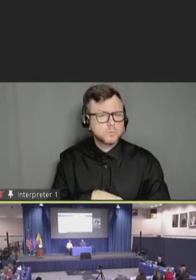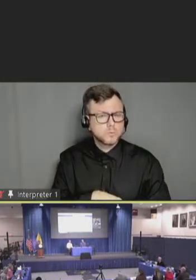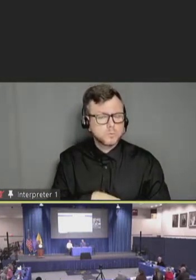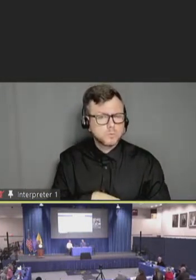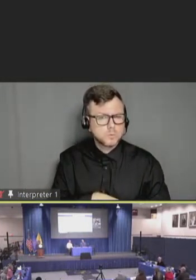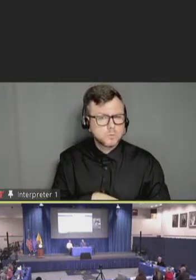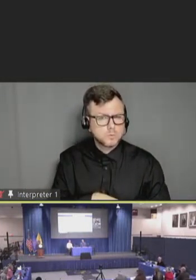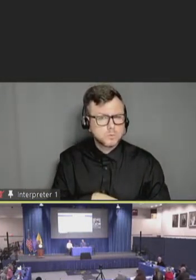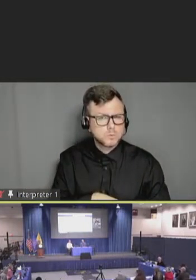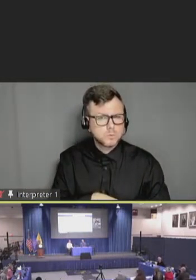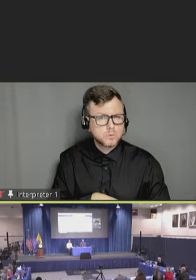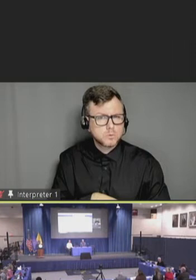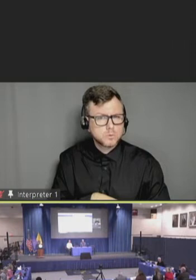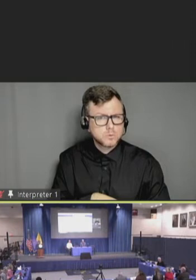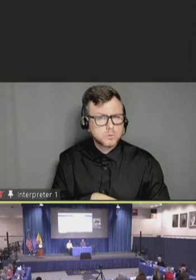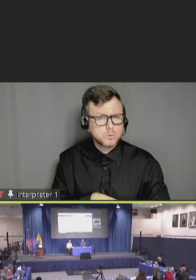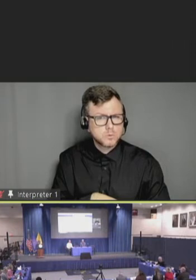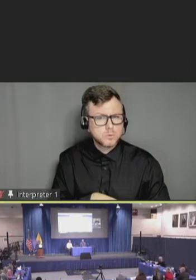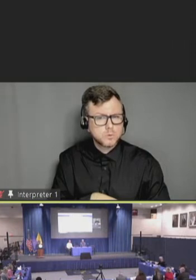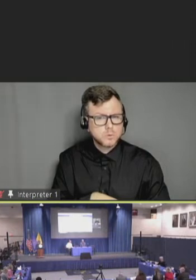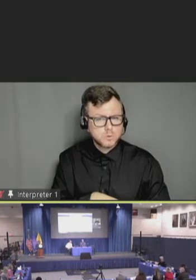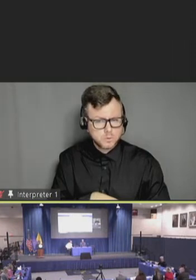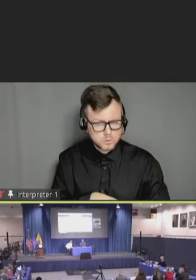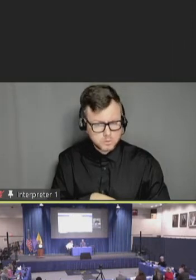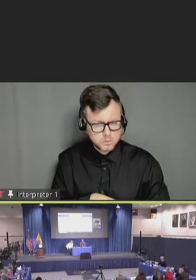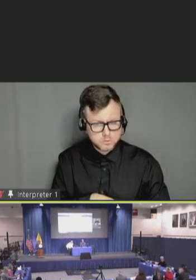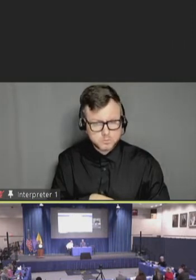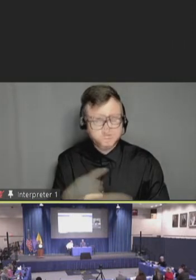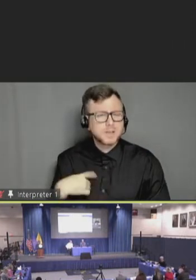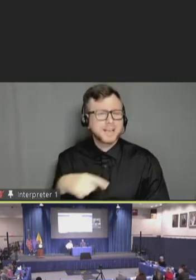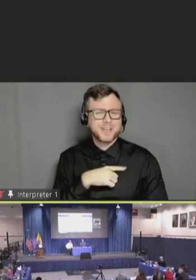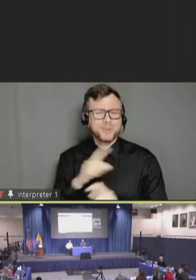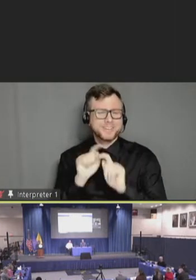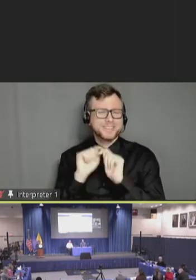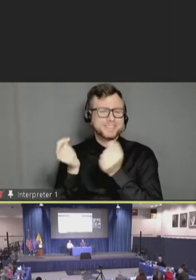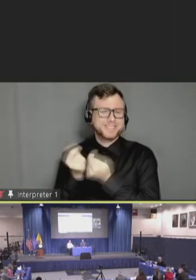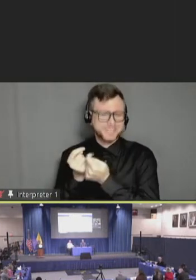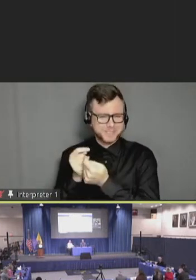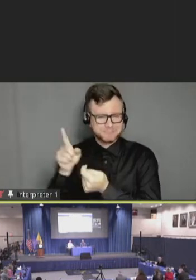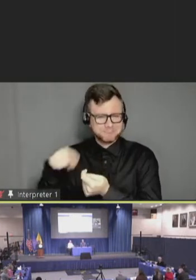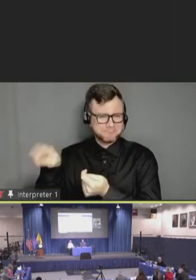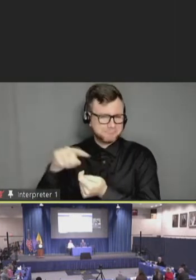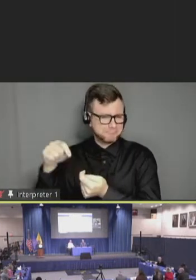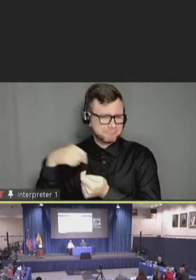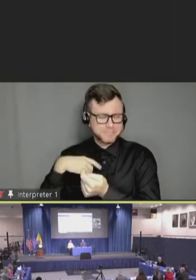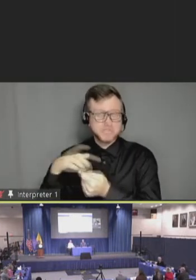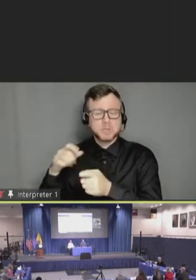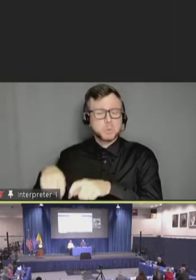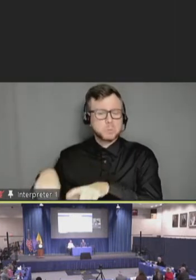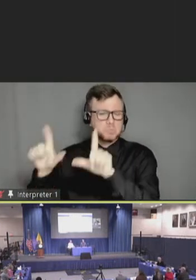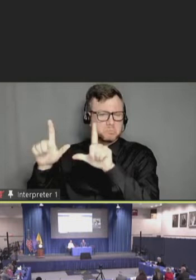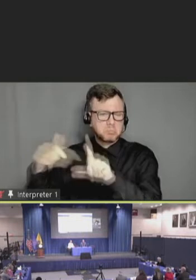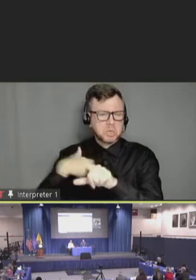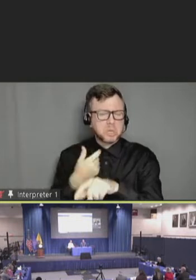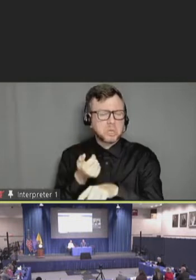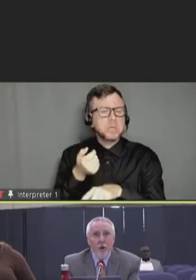We'll give our team a moment to get that up. I had a couple of comments about that, that we might look at.